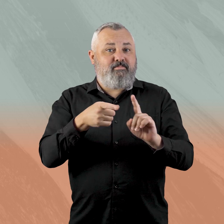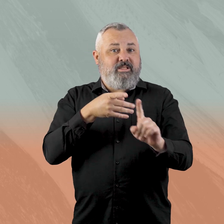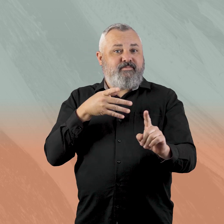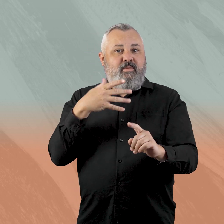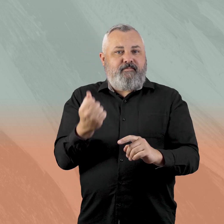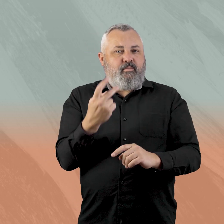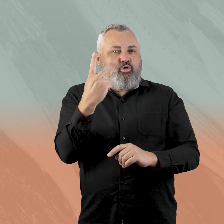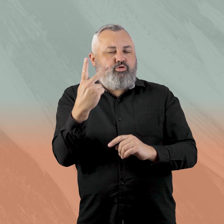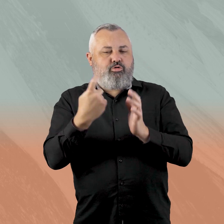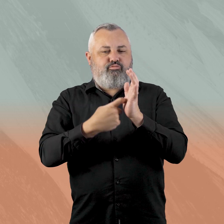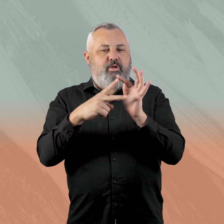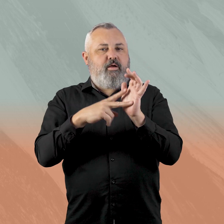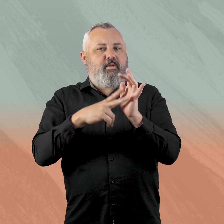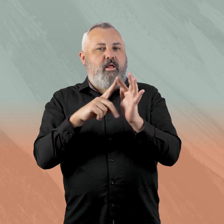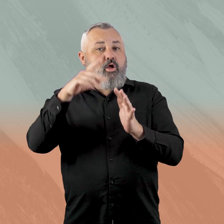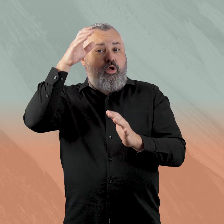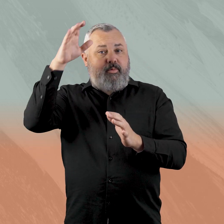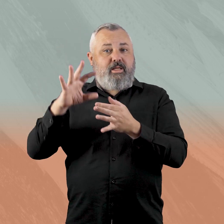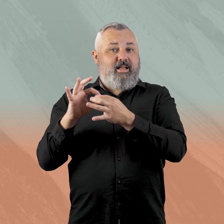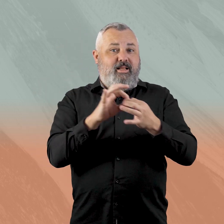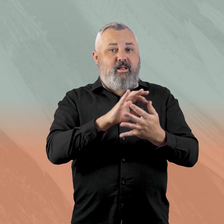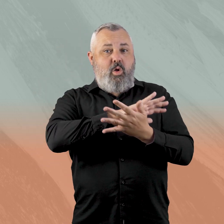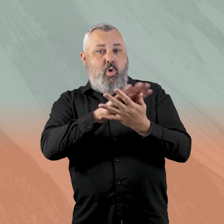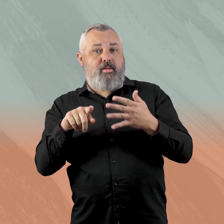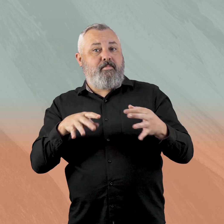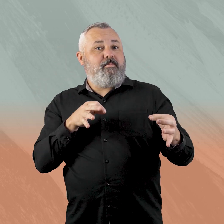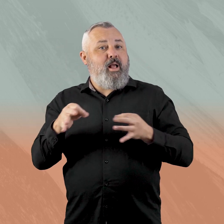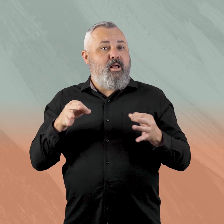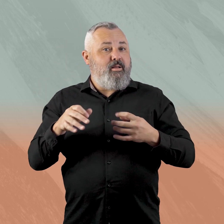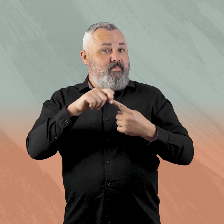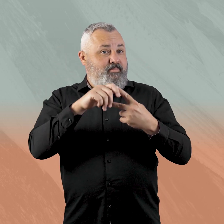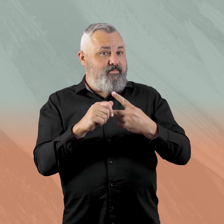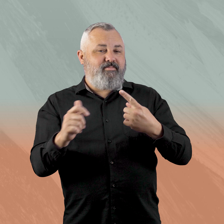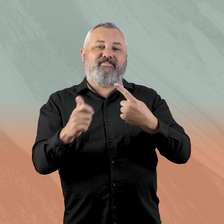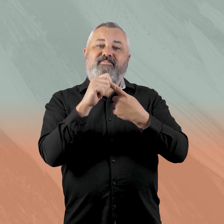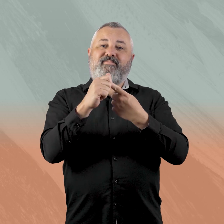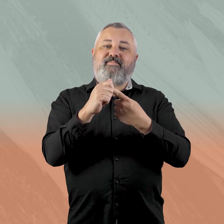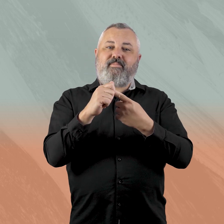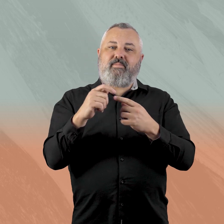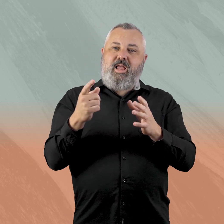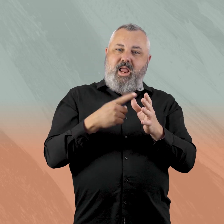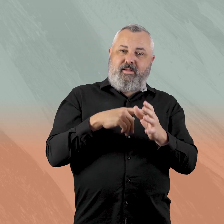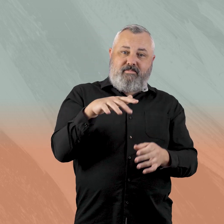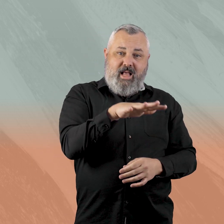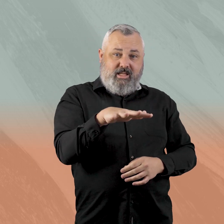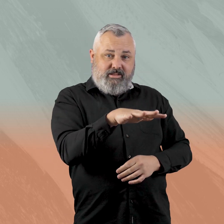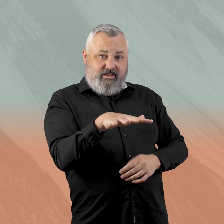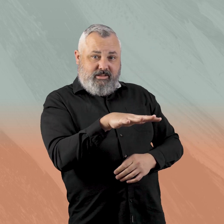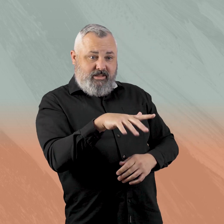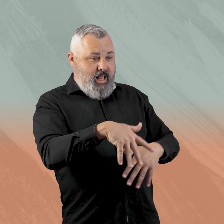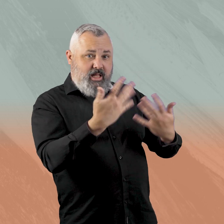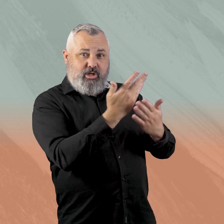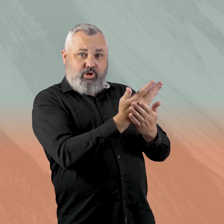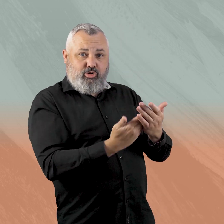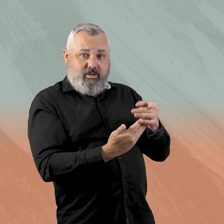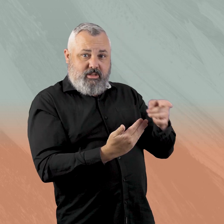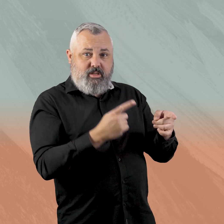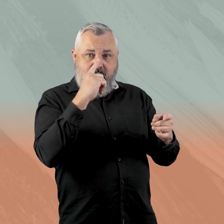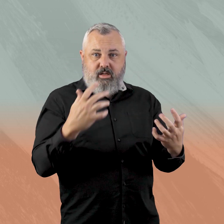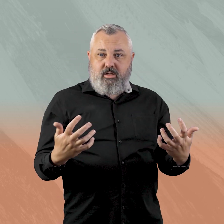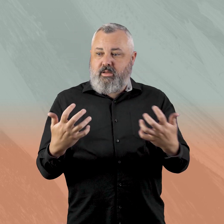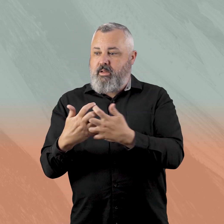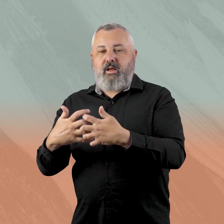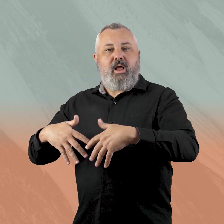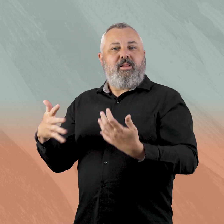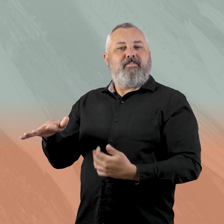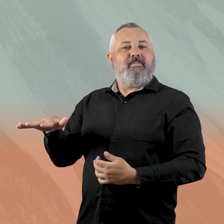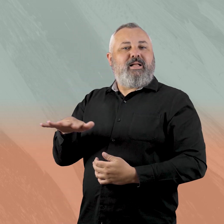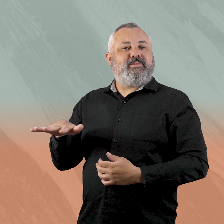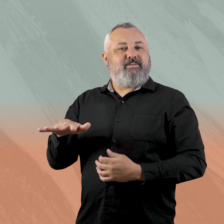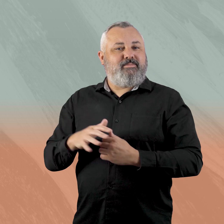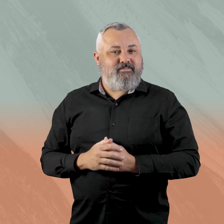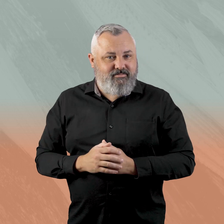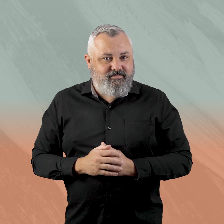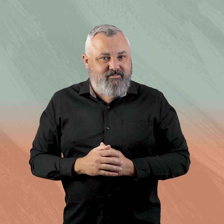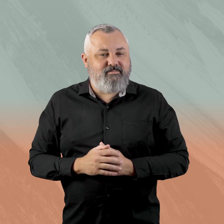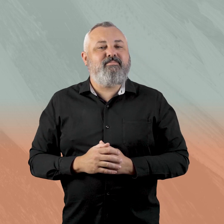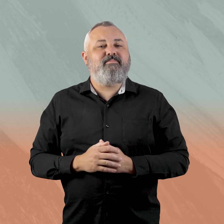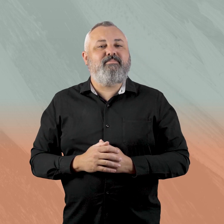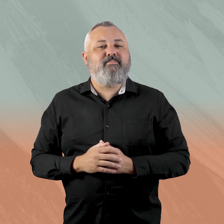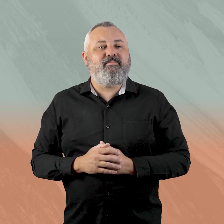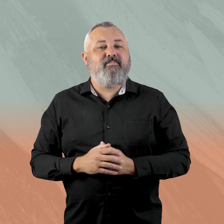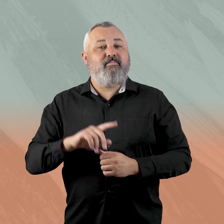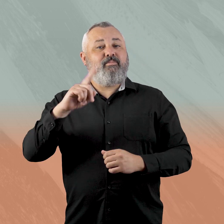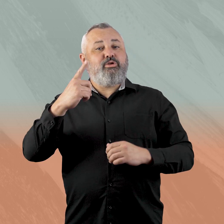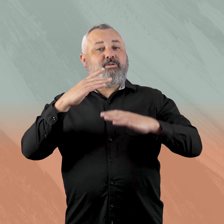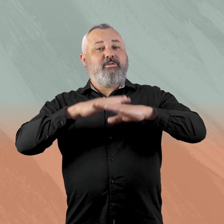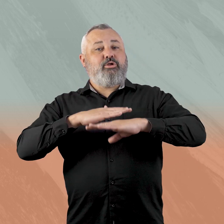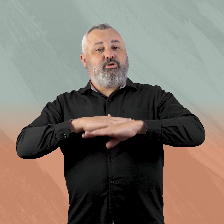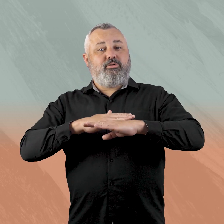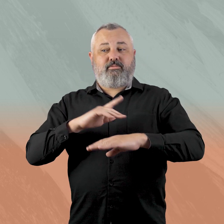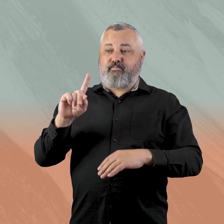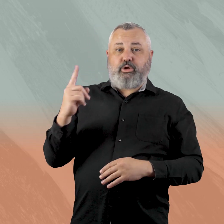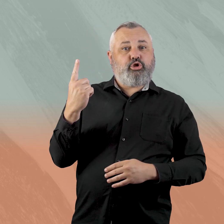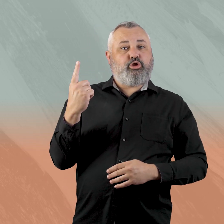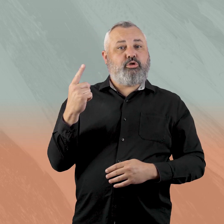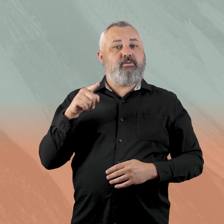There are two Revive pillars that underpin all parts of this Plan: A Place for Every Story and First Nations First.